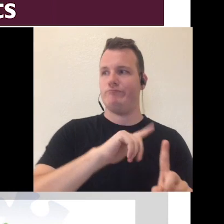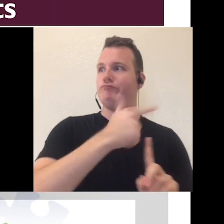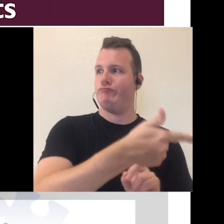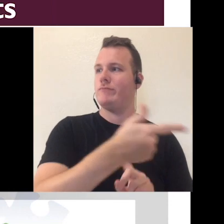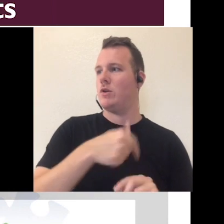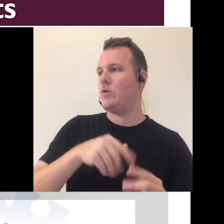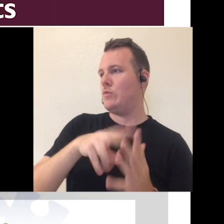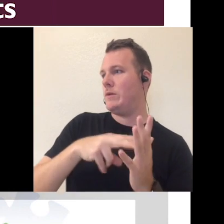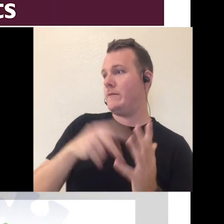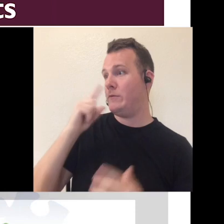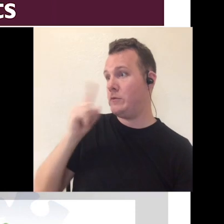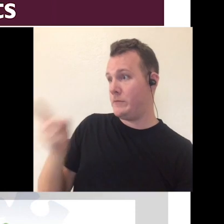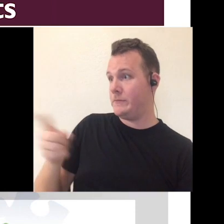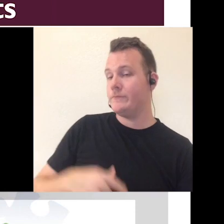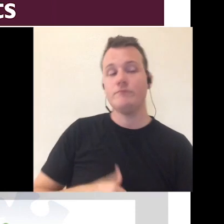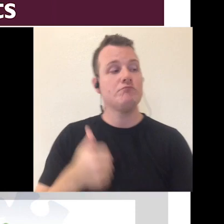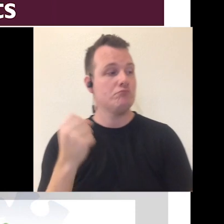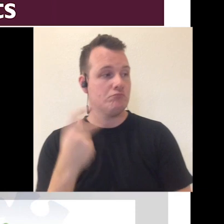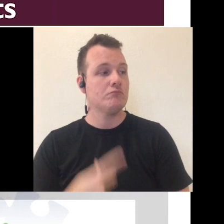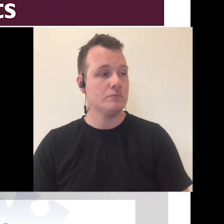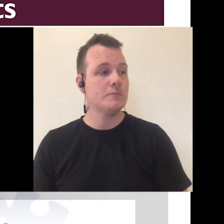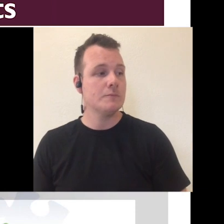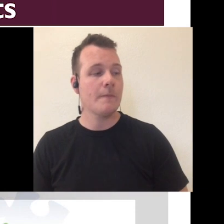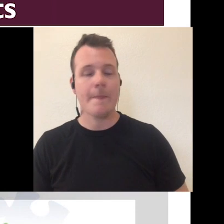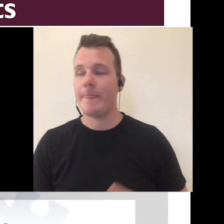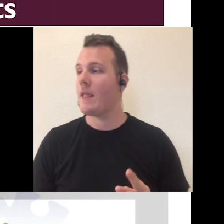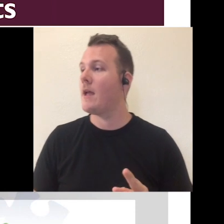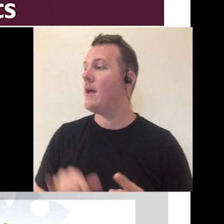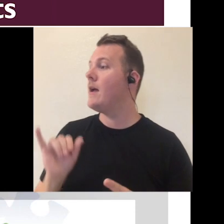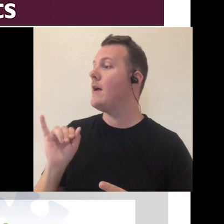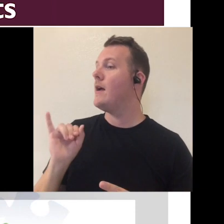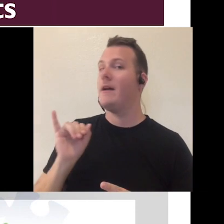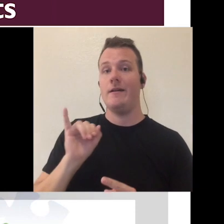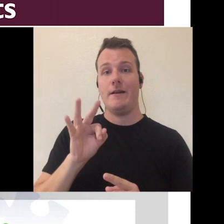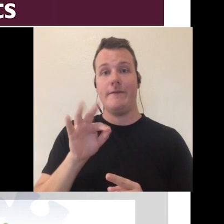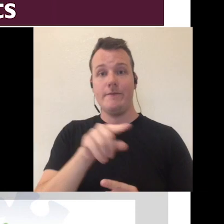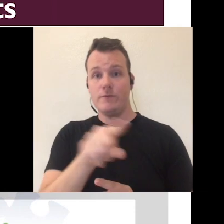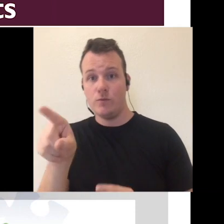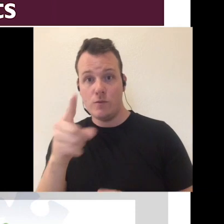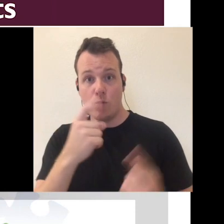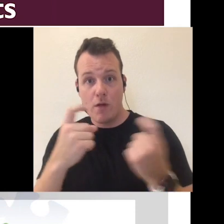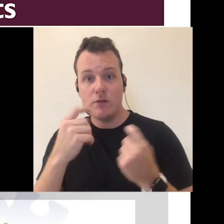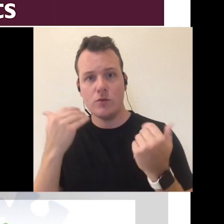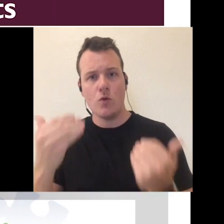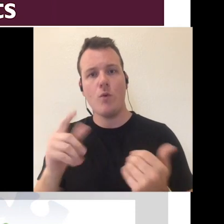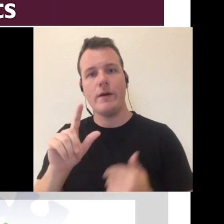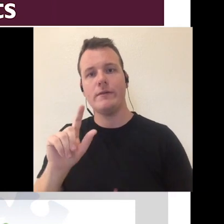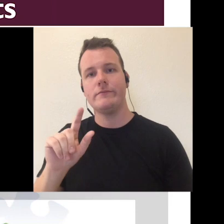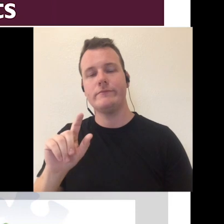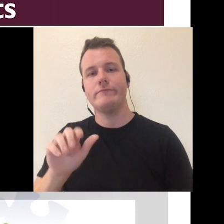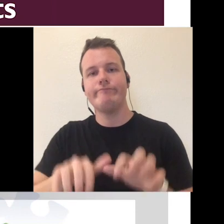will be reading those for you. Ok any questions that you have, go ahead and